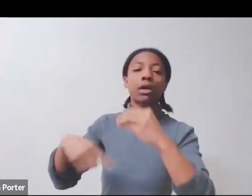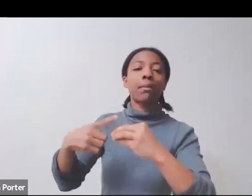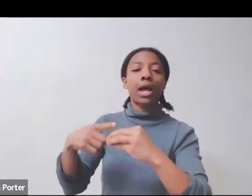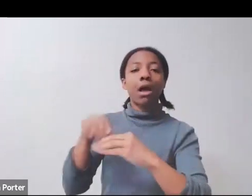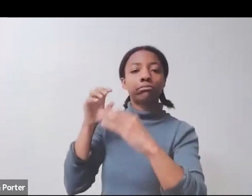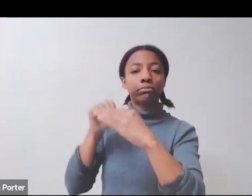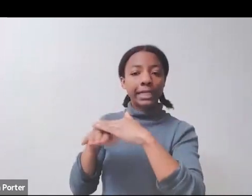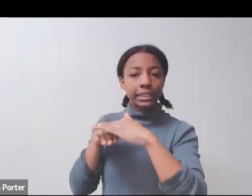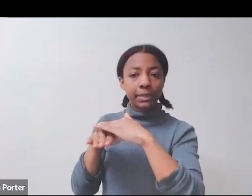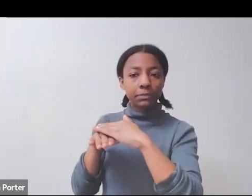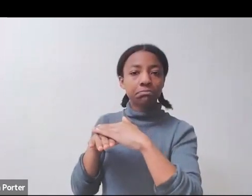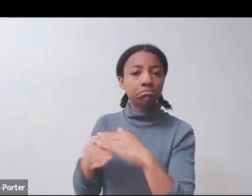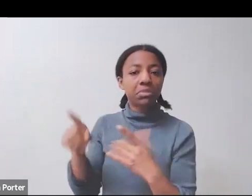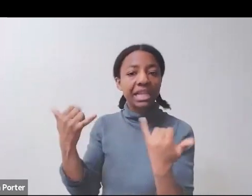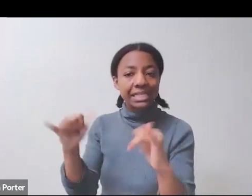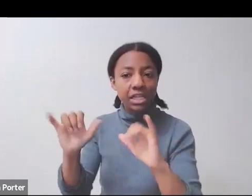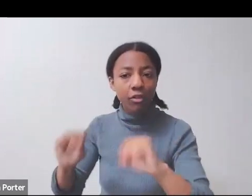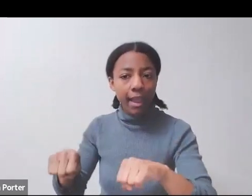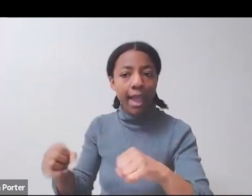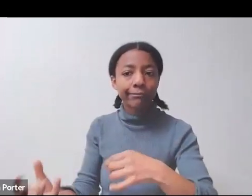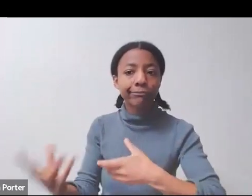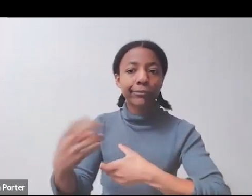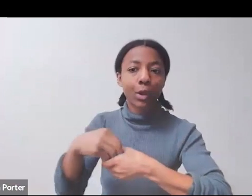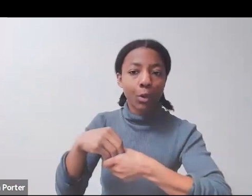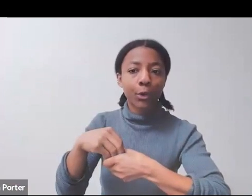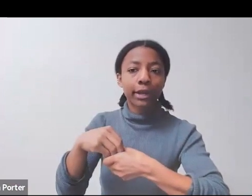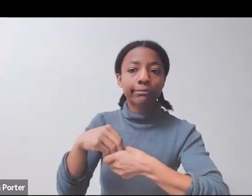hopefully folks take that up and see the impact that might have.